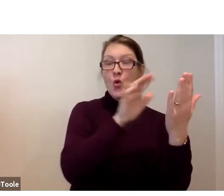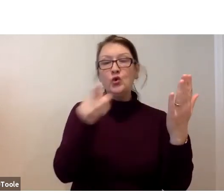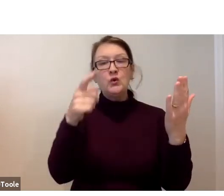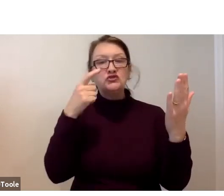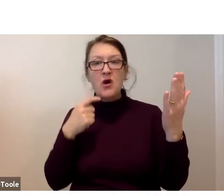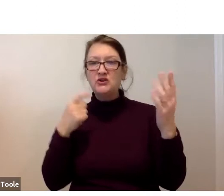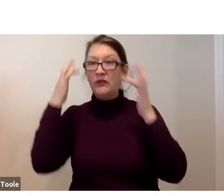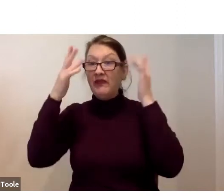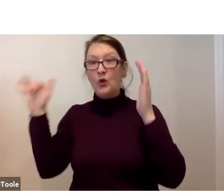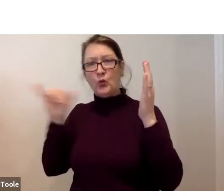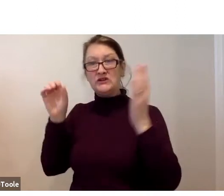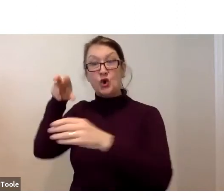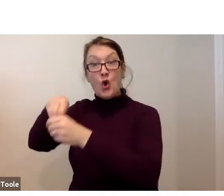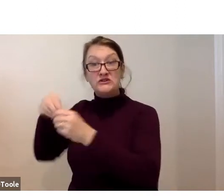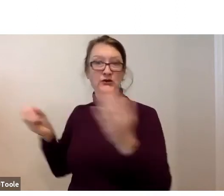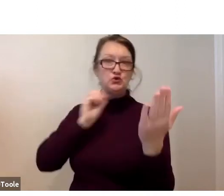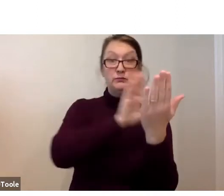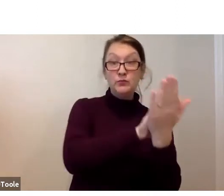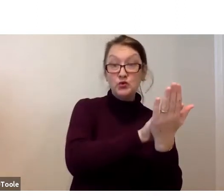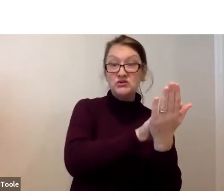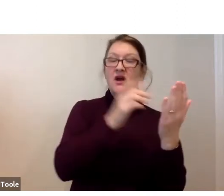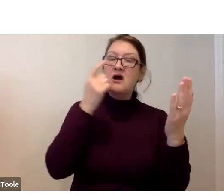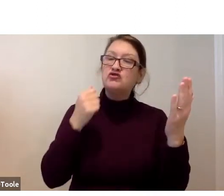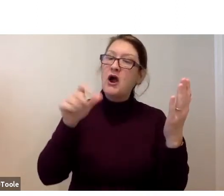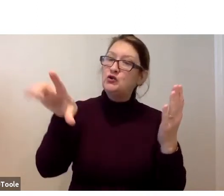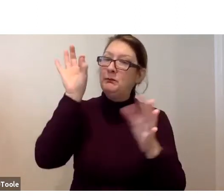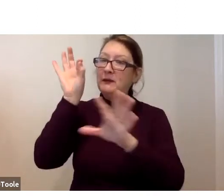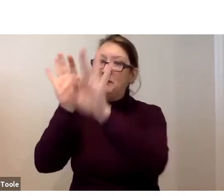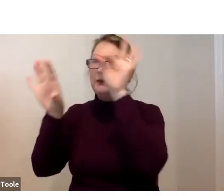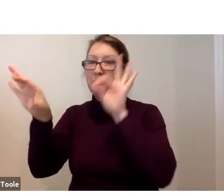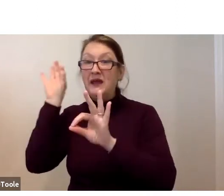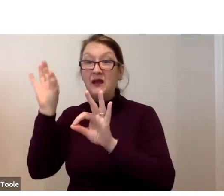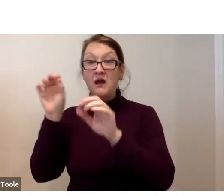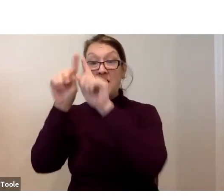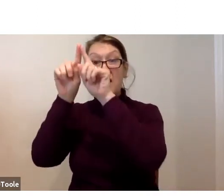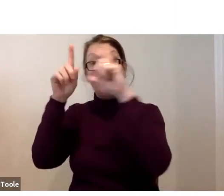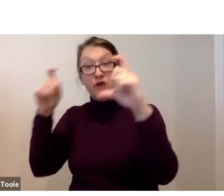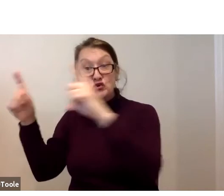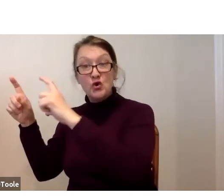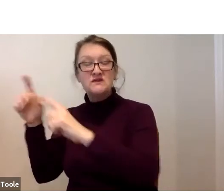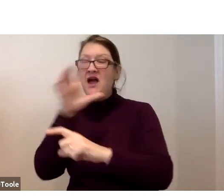photos that are not objectifying, contain varied people, you don't